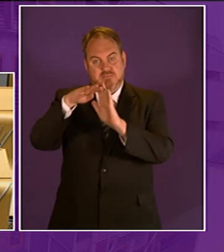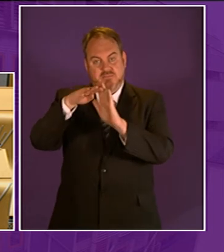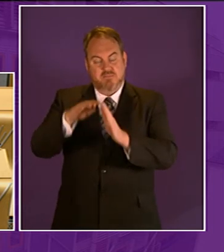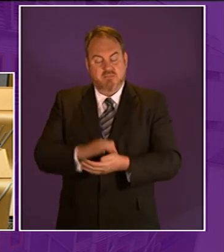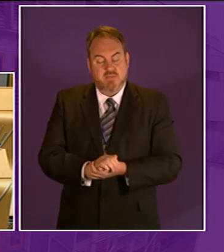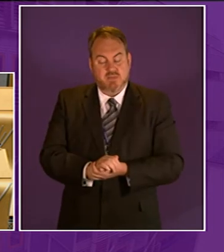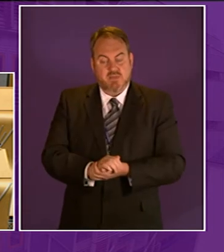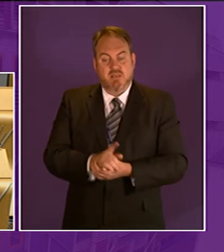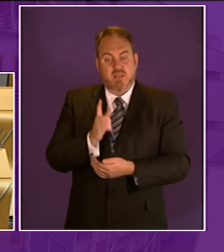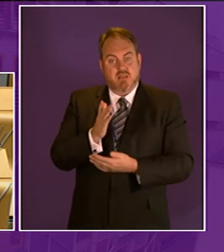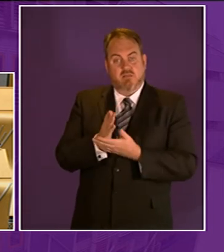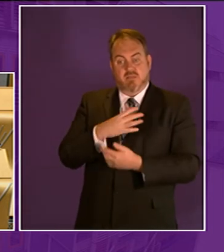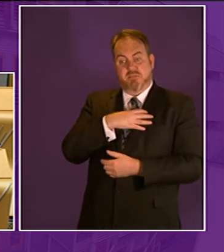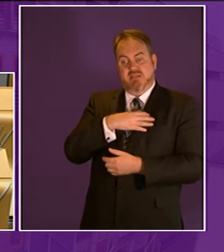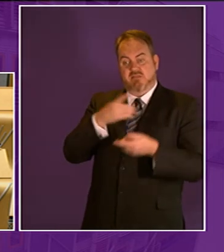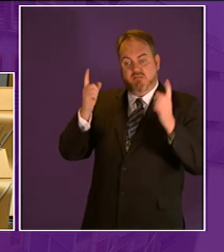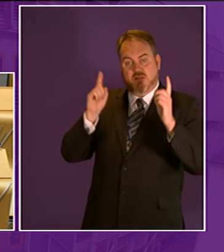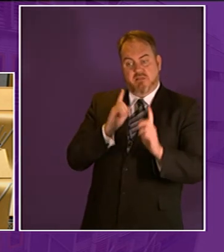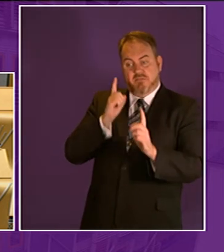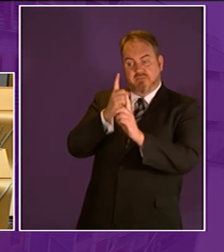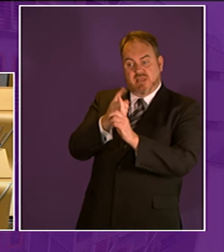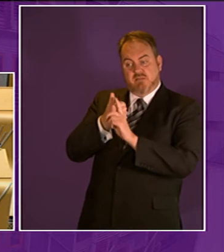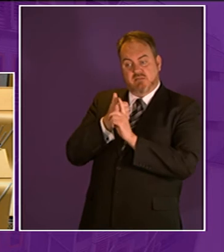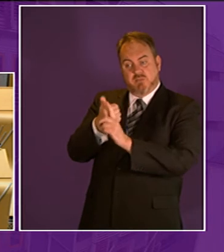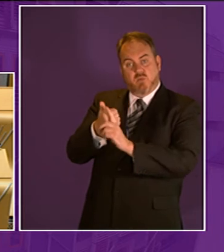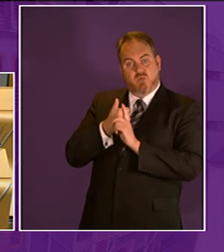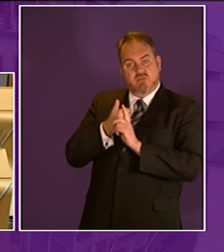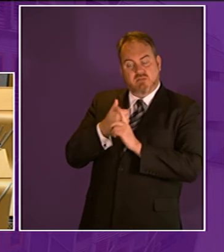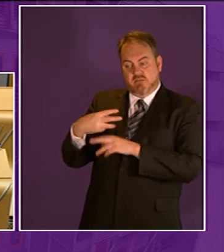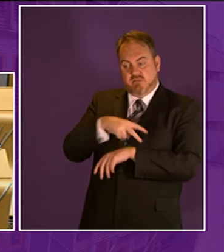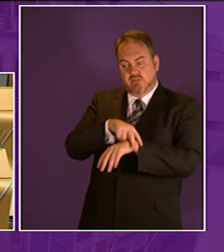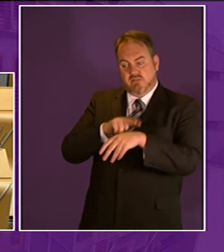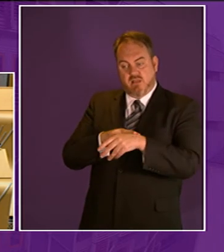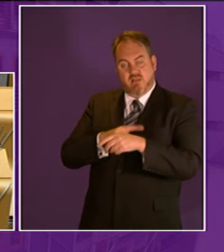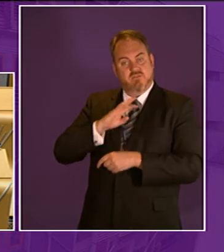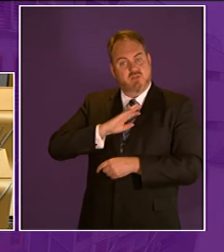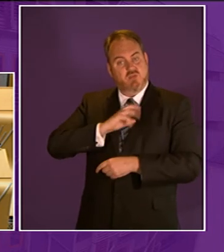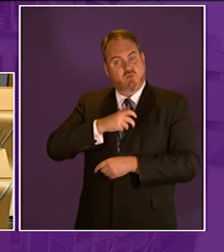The minister recently met support staff unions as part of her engagement in the process.